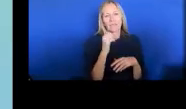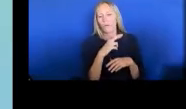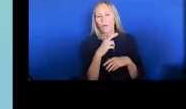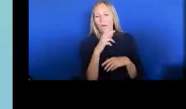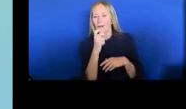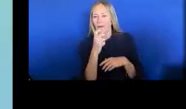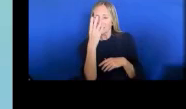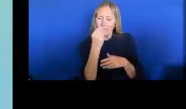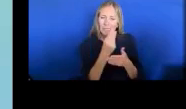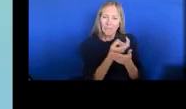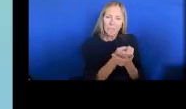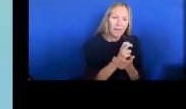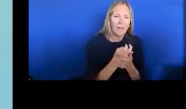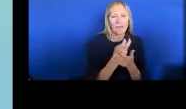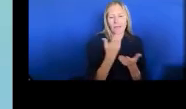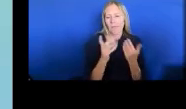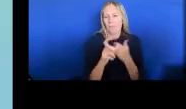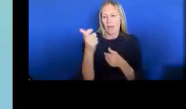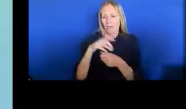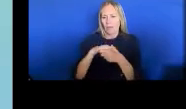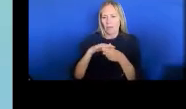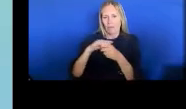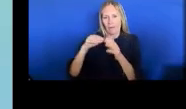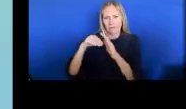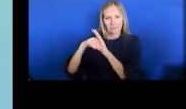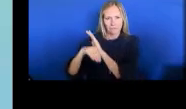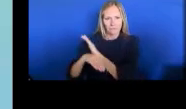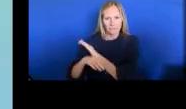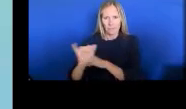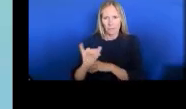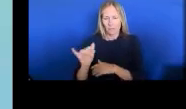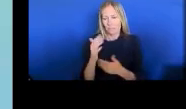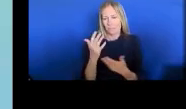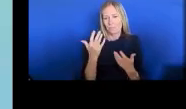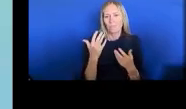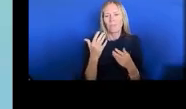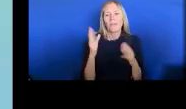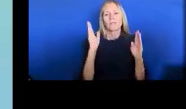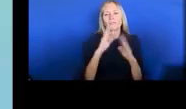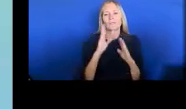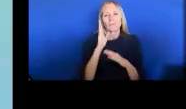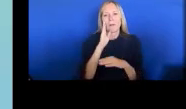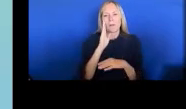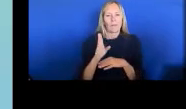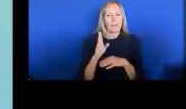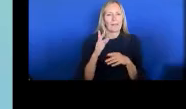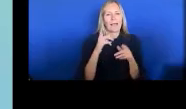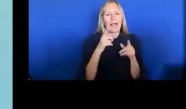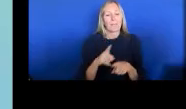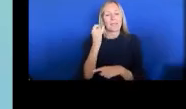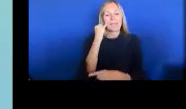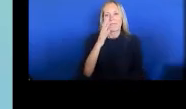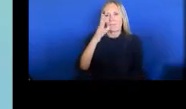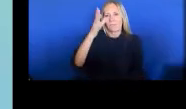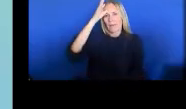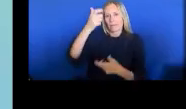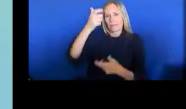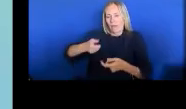regress in other areas of development. Problems occur when the parents attempt to control situations that really belong to